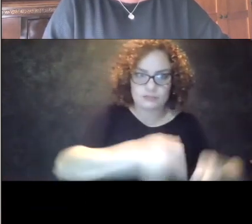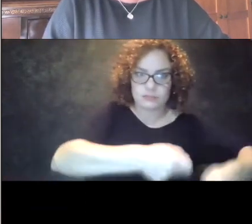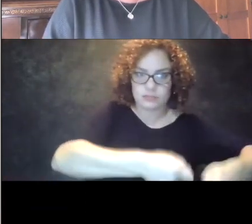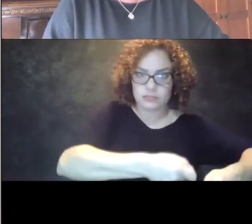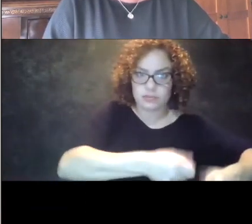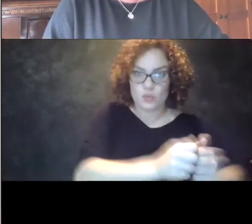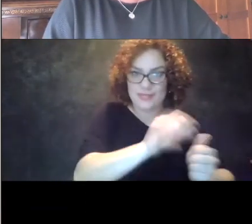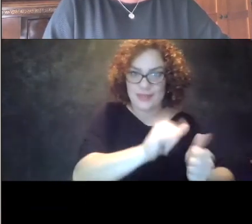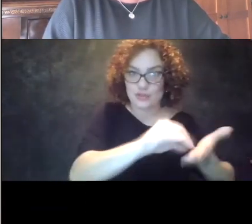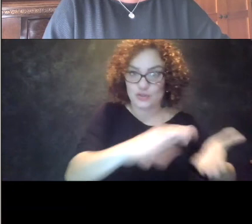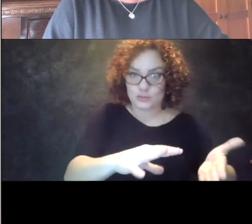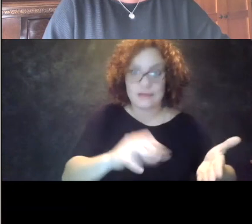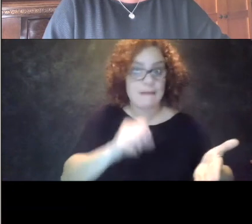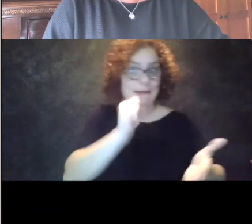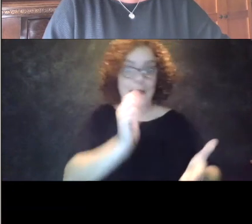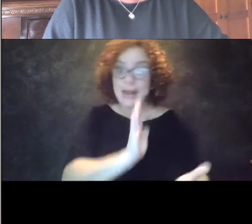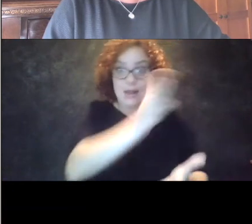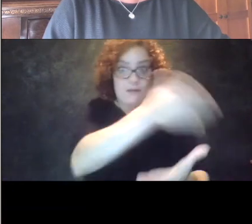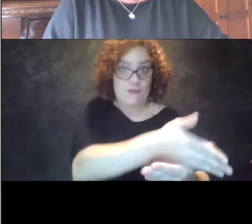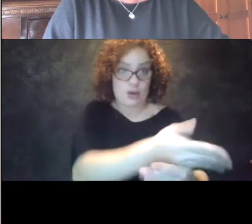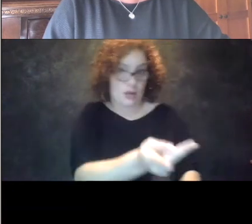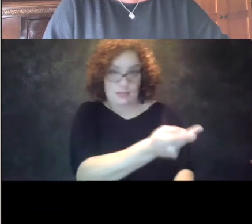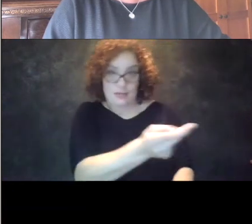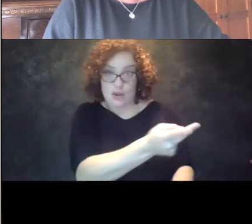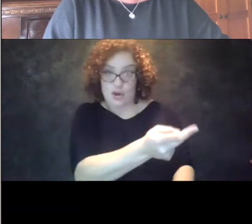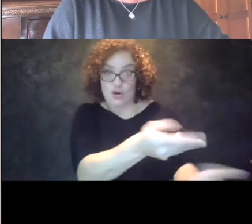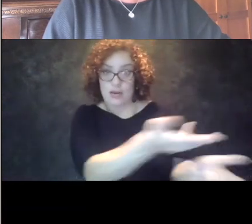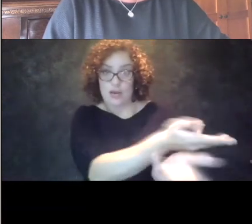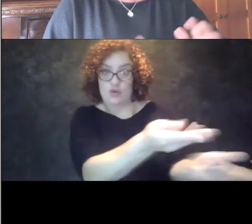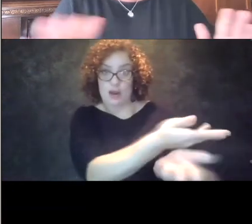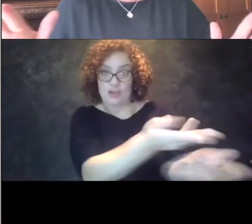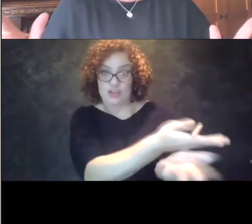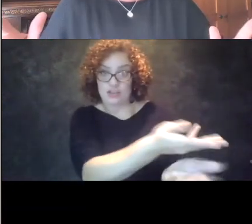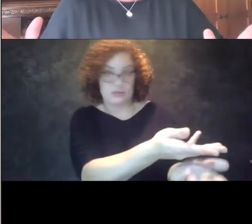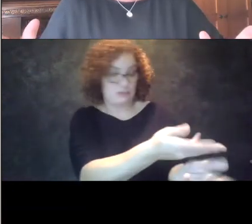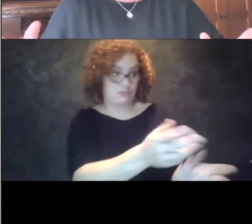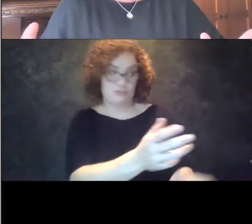not interfering at all and their interaction which is all happening without any language.